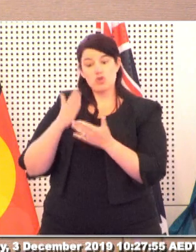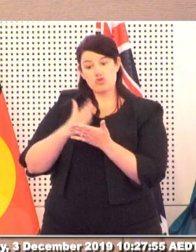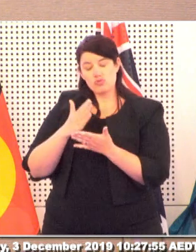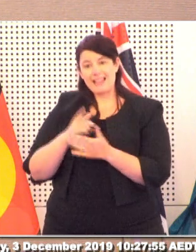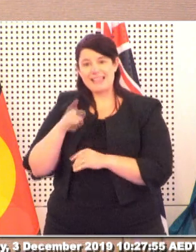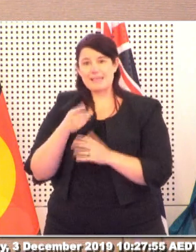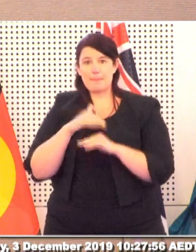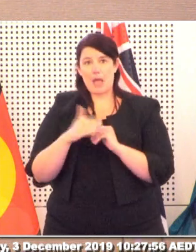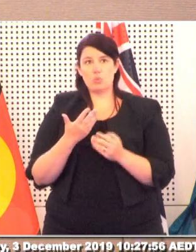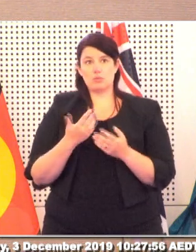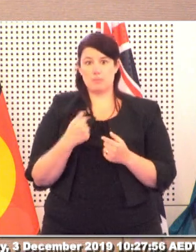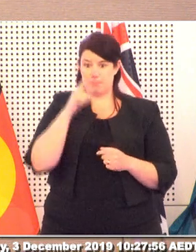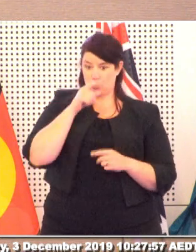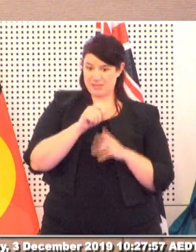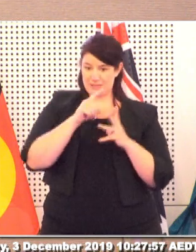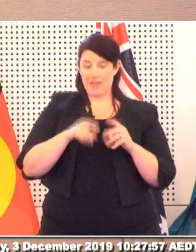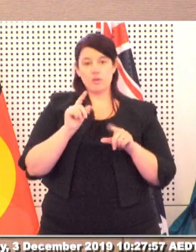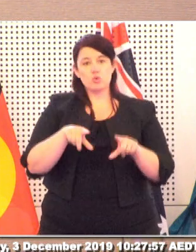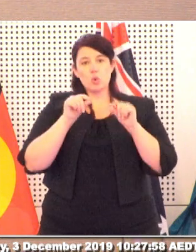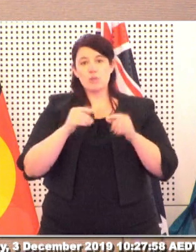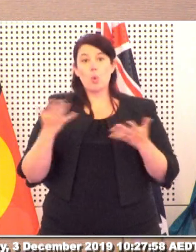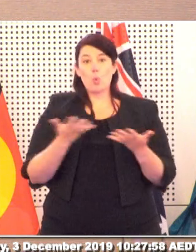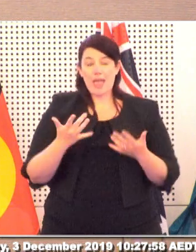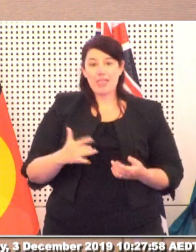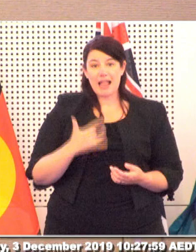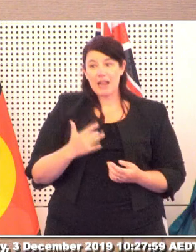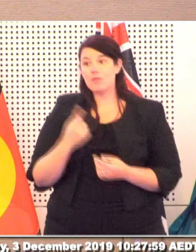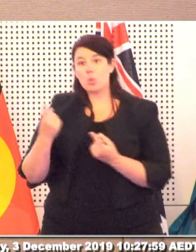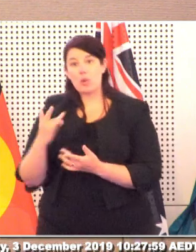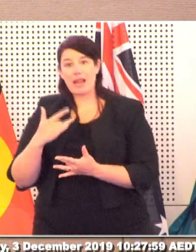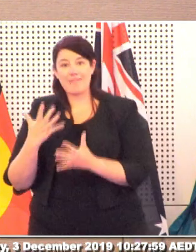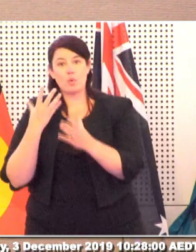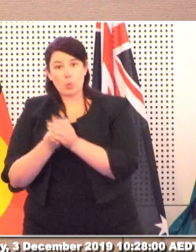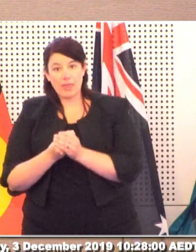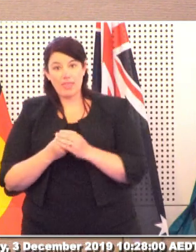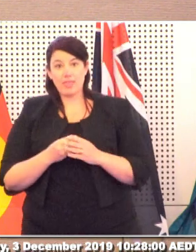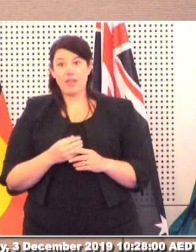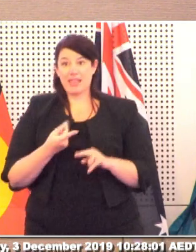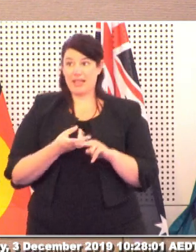housed and with who they live – and I don’t believe most people would have chosen to live in group homes